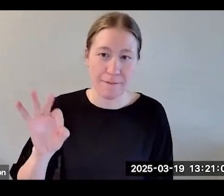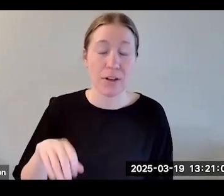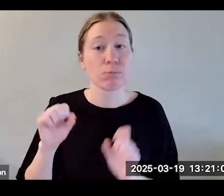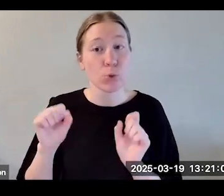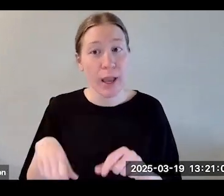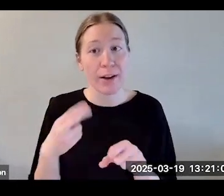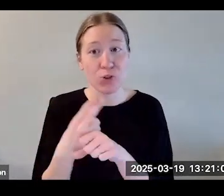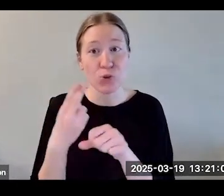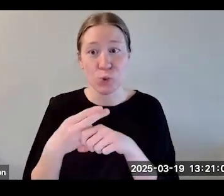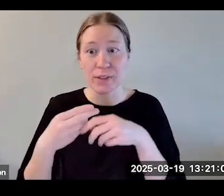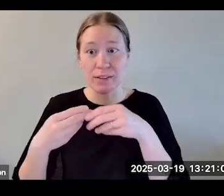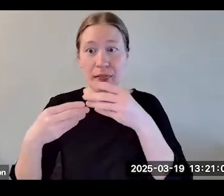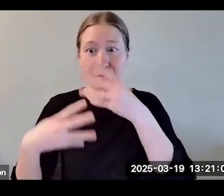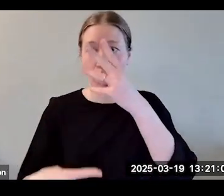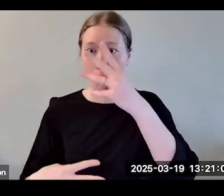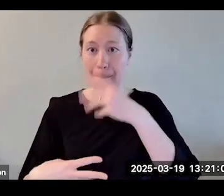in order to find one that might work for you.